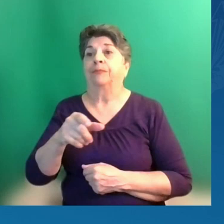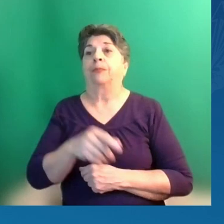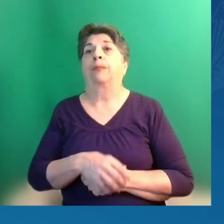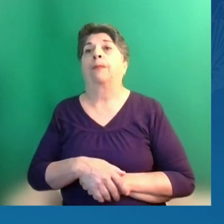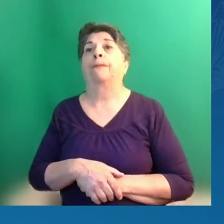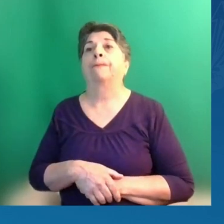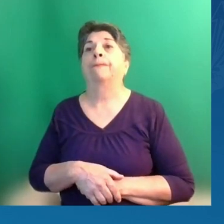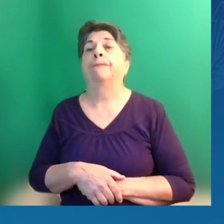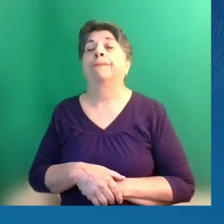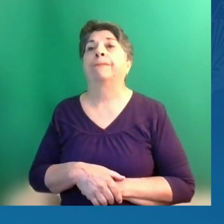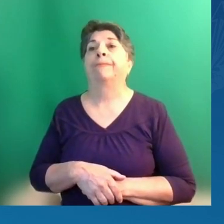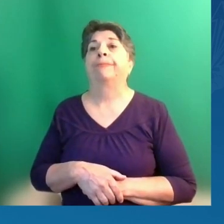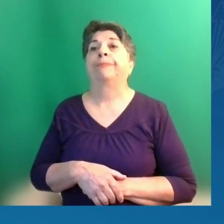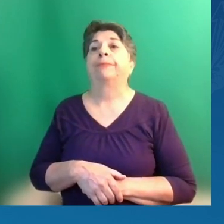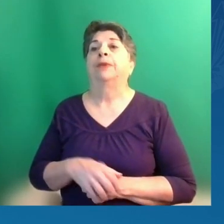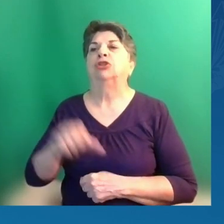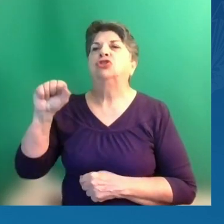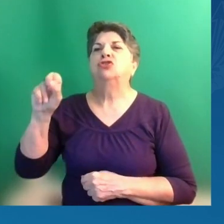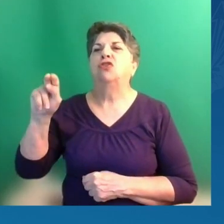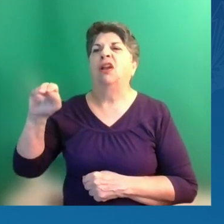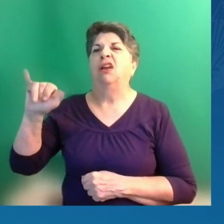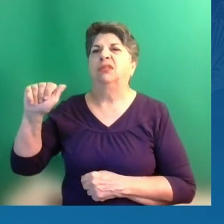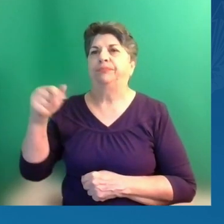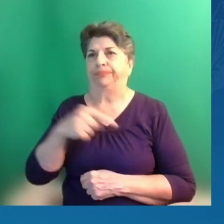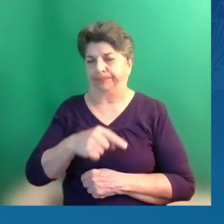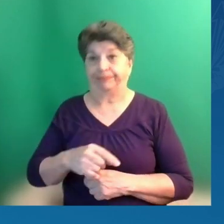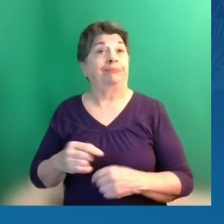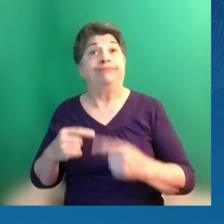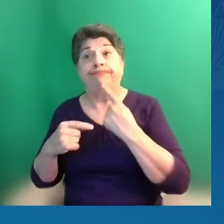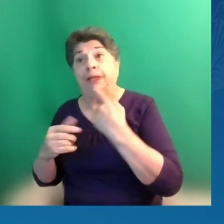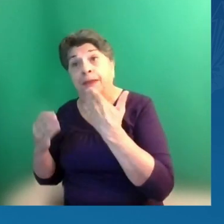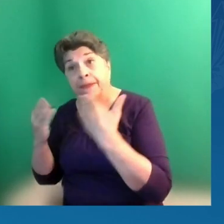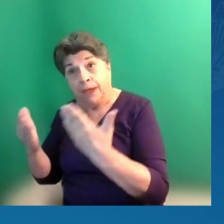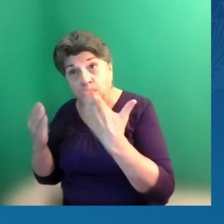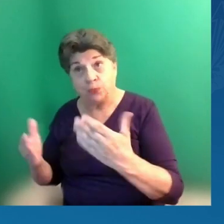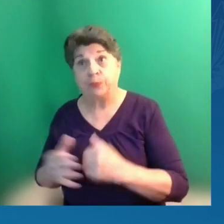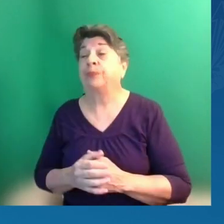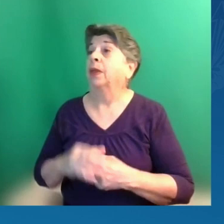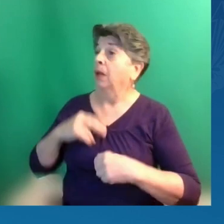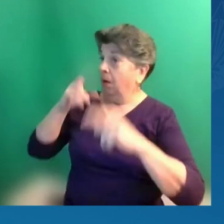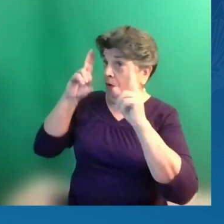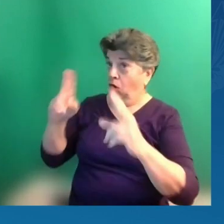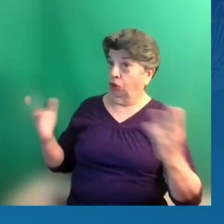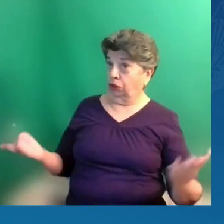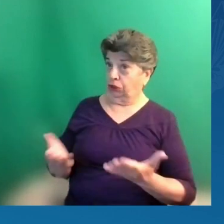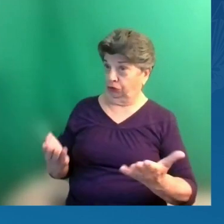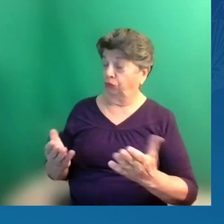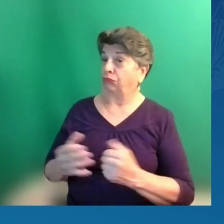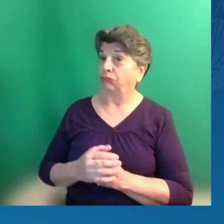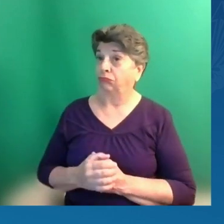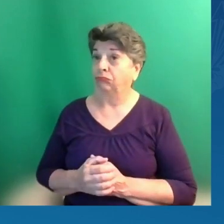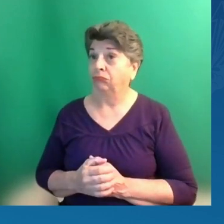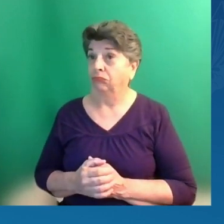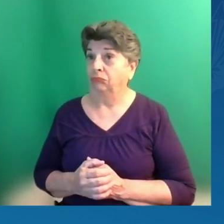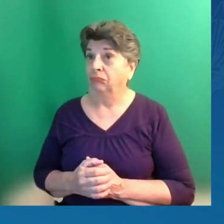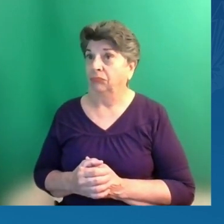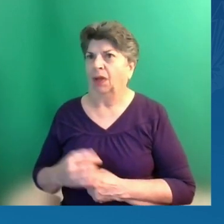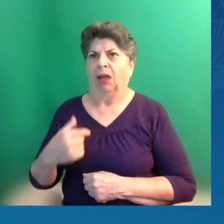Ms. Carrigan: Thank you. It is an honor to be here to represent the many civil servants that work every day, to advance the US government's efforts to preserve